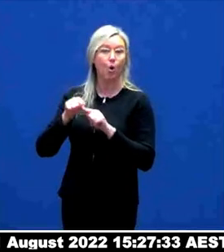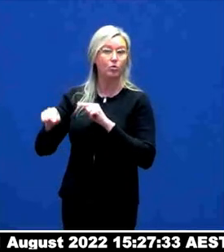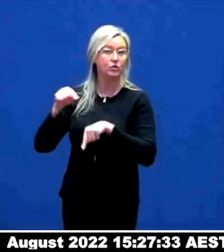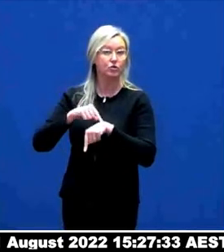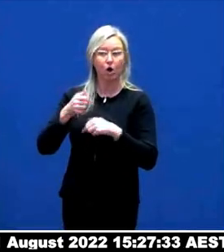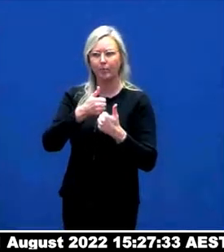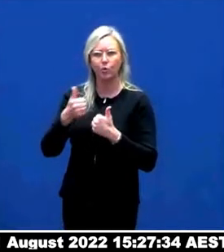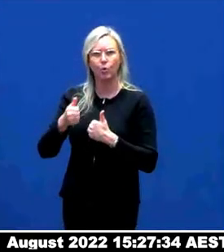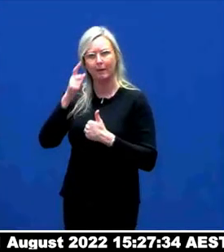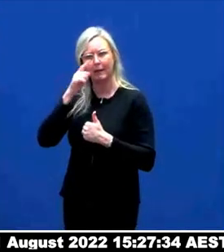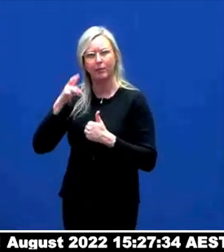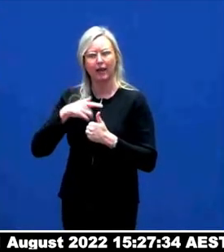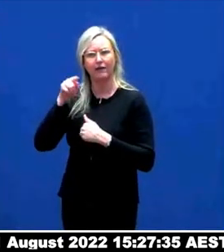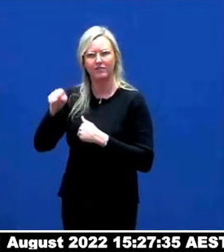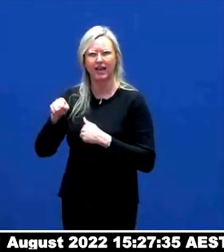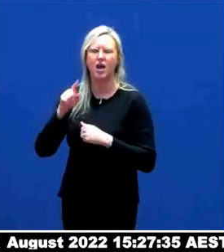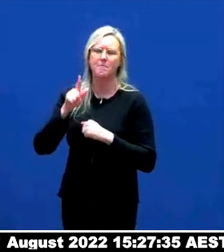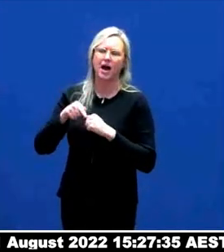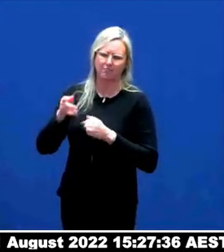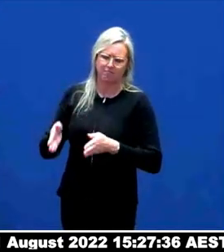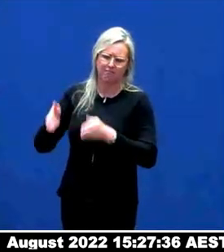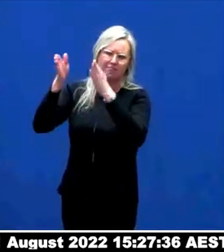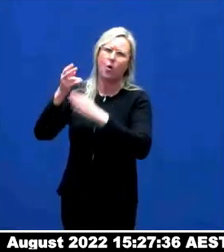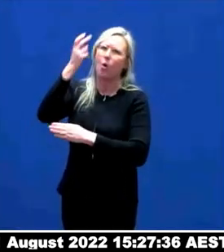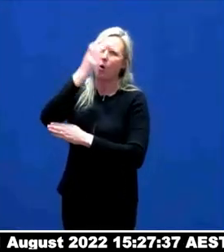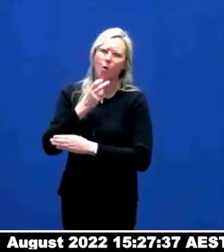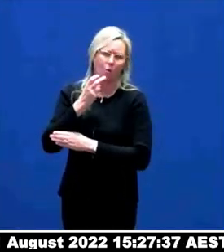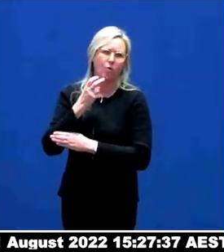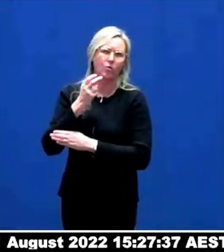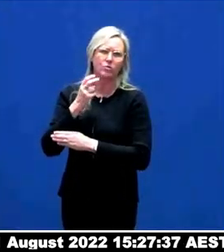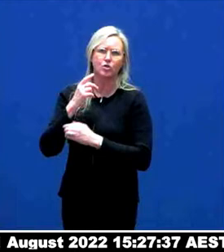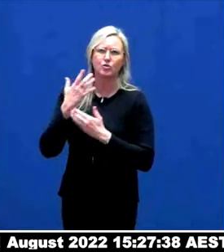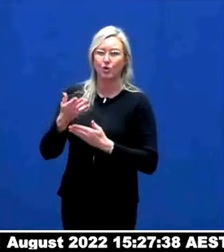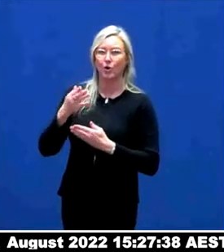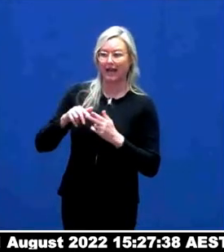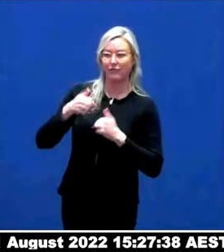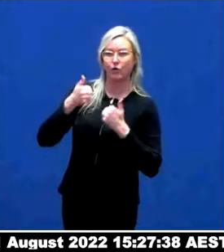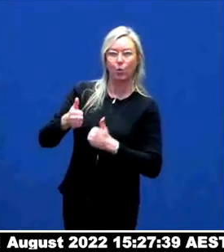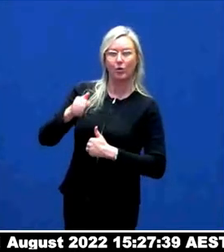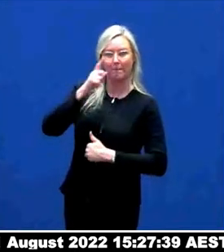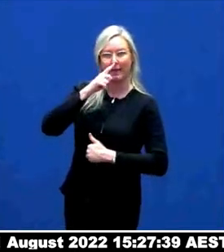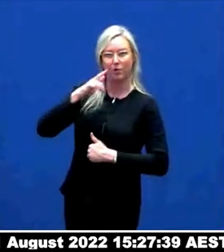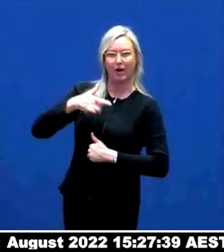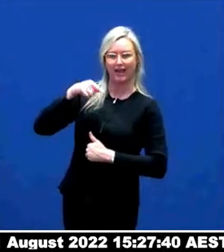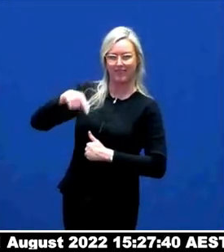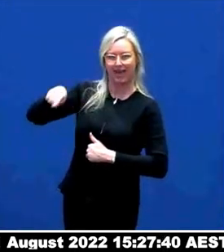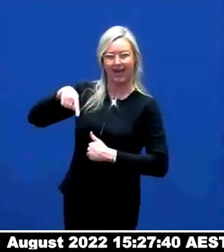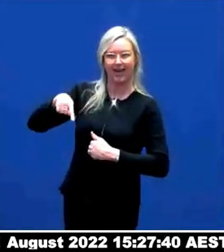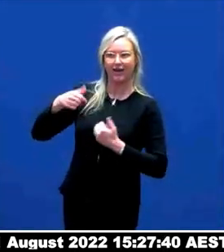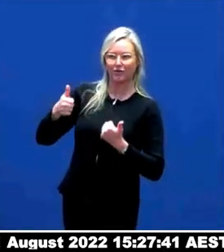All of these are old buildings and old housing stock because people make a difference, whether they've got their lives together or whether they're running riot.